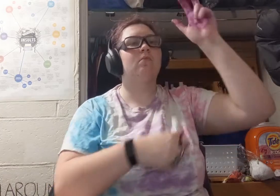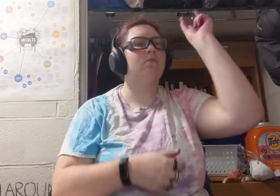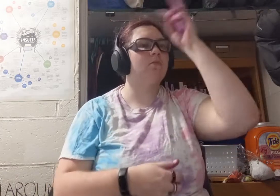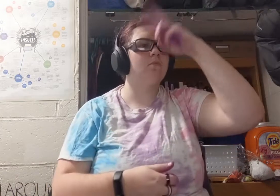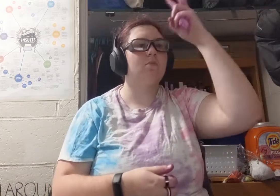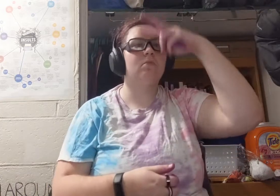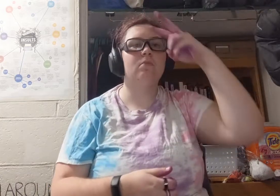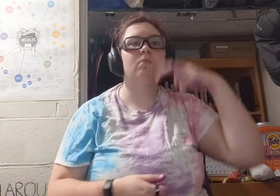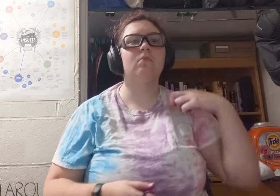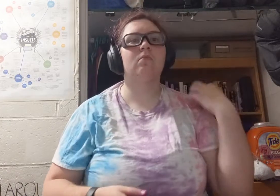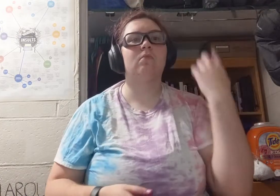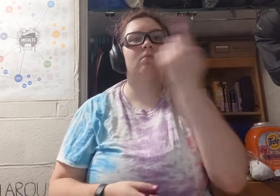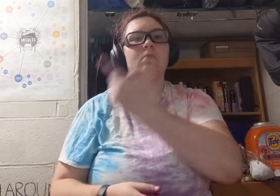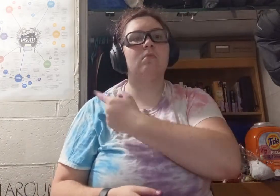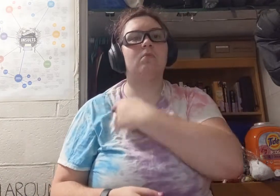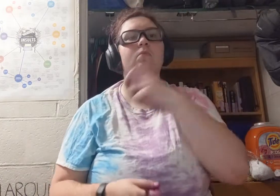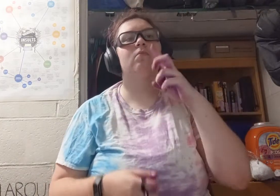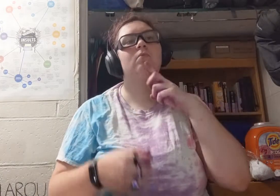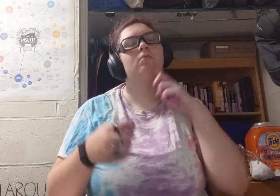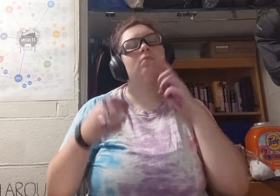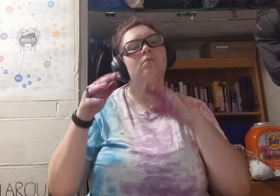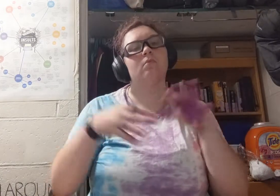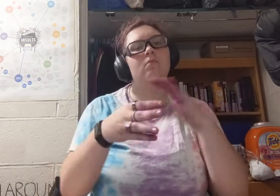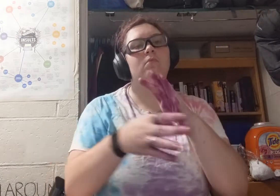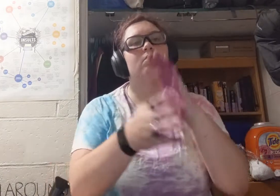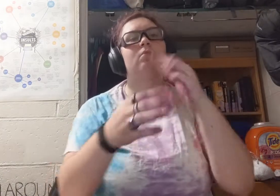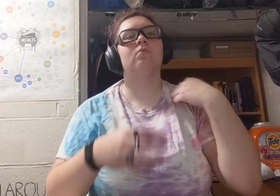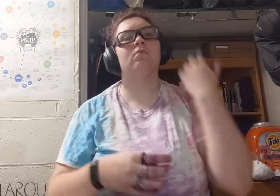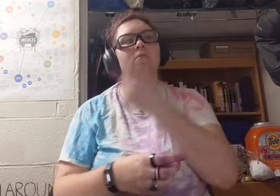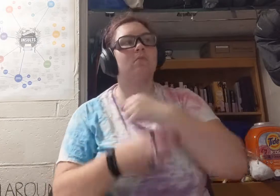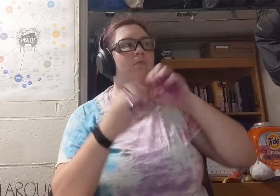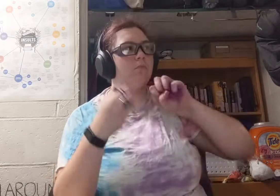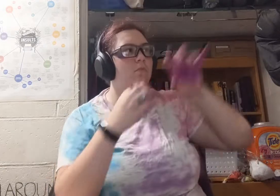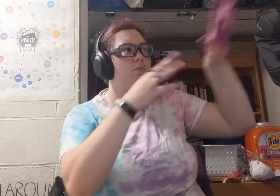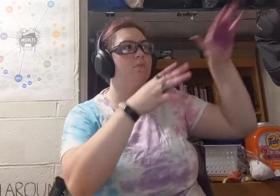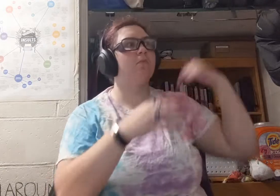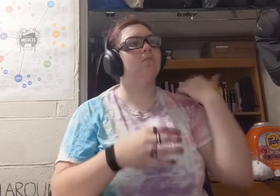we are rivers, mountains, cities and the tapestry that holds them